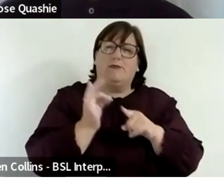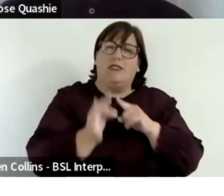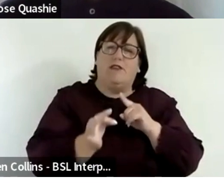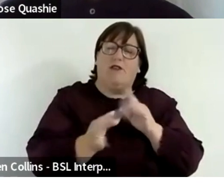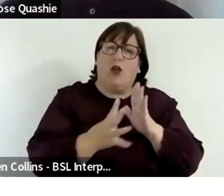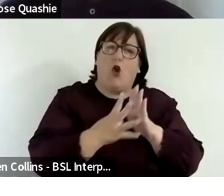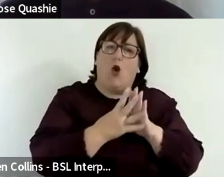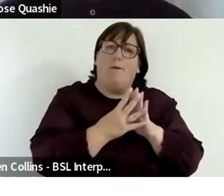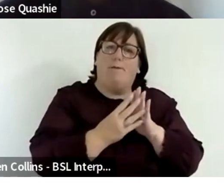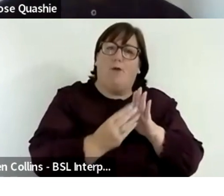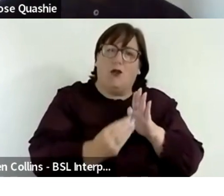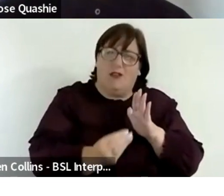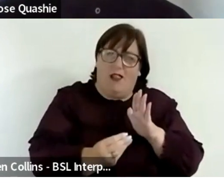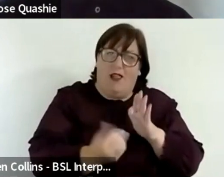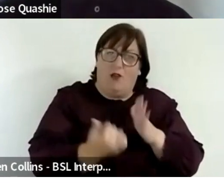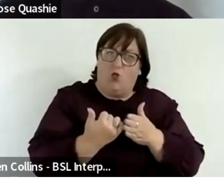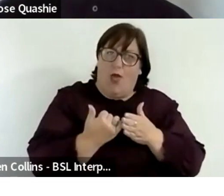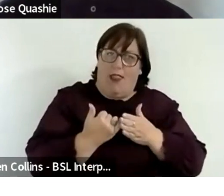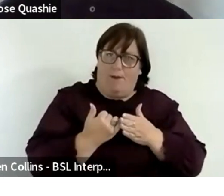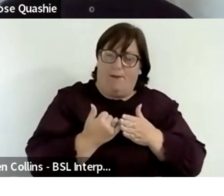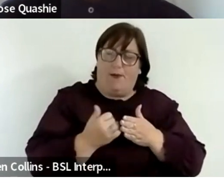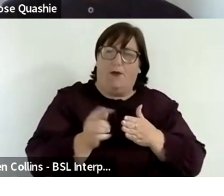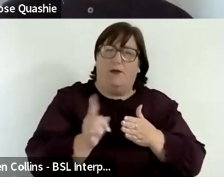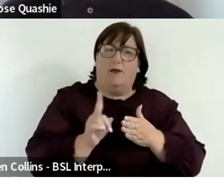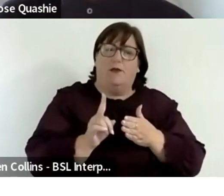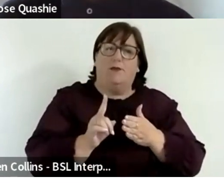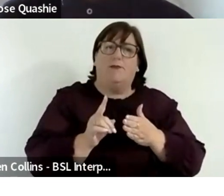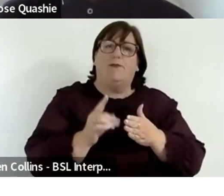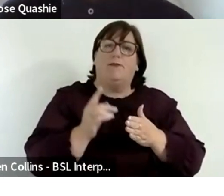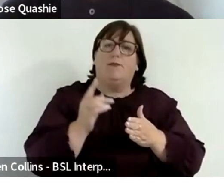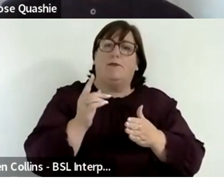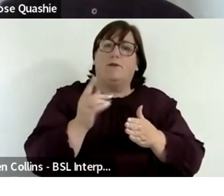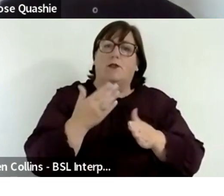The first component is a jobs board, that sits on the HS2 website.